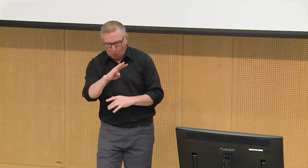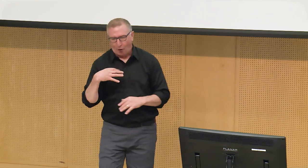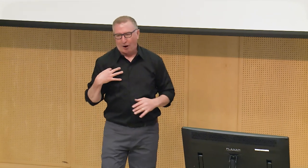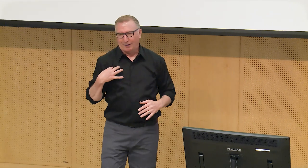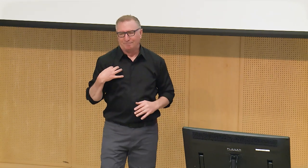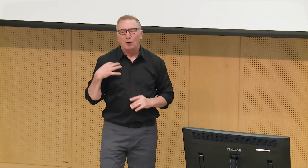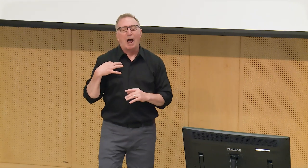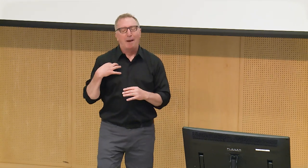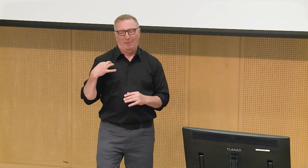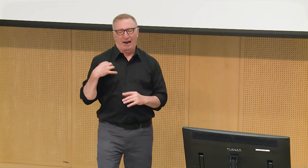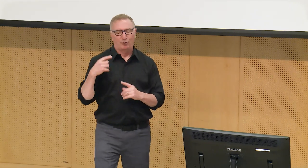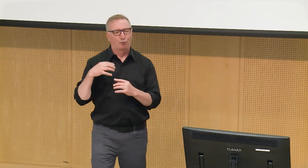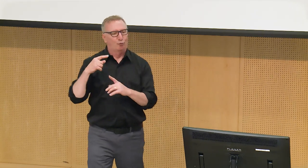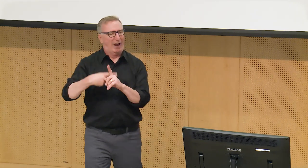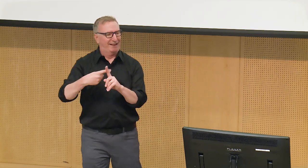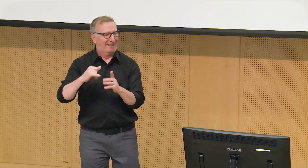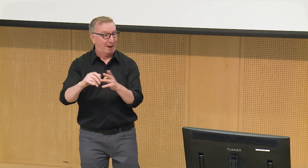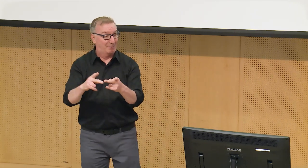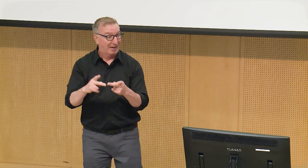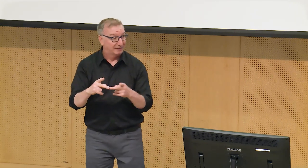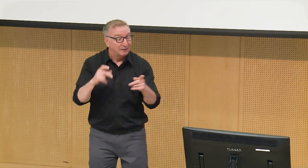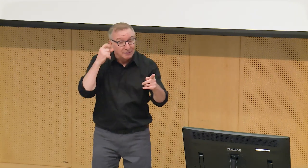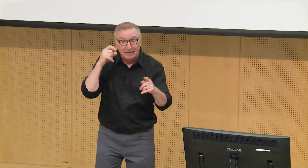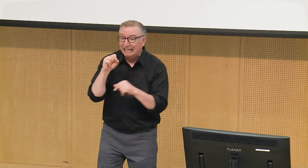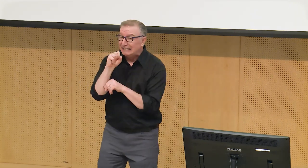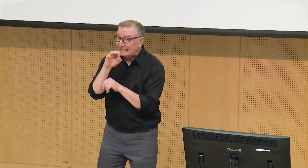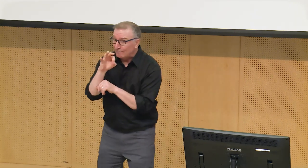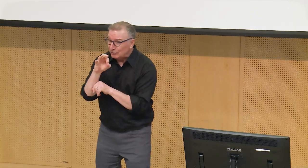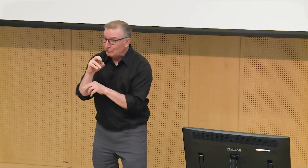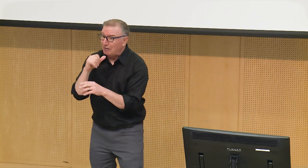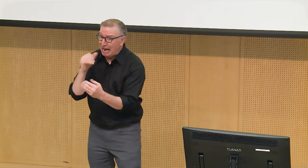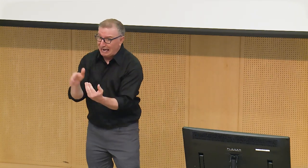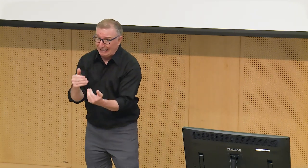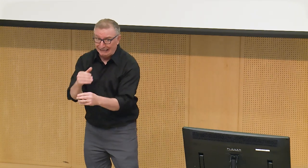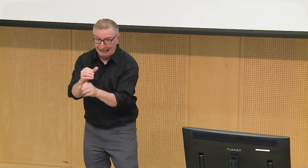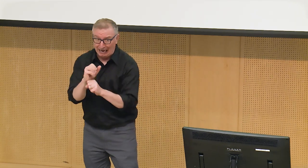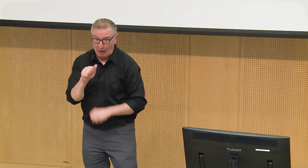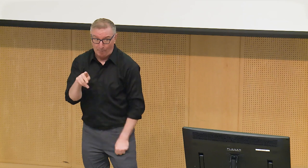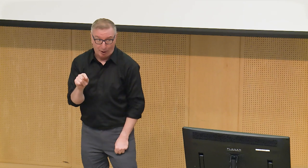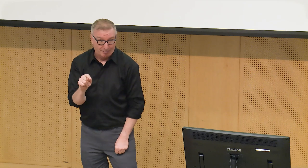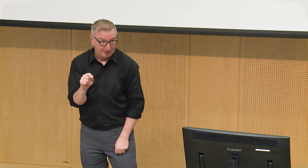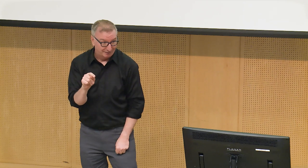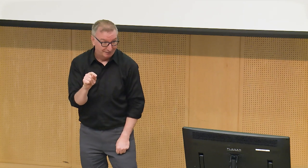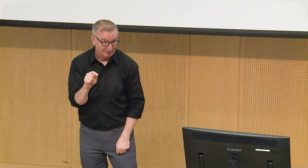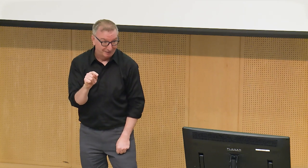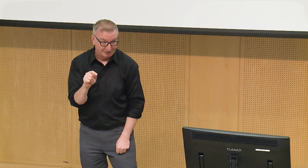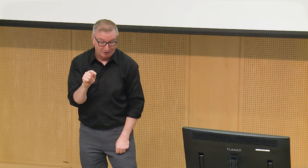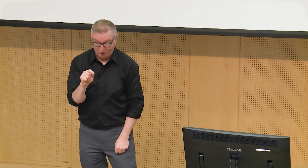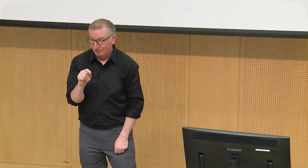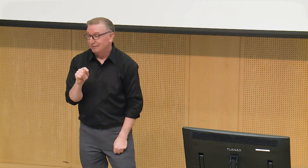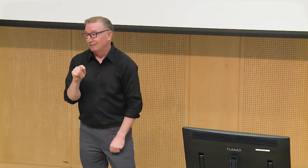In 1984, I applied to rent that apartment, and in--that's not easy in San Francisco.